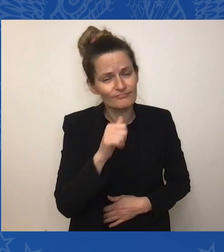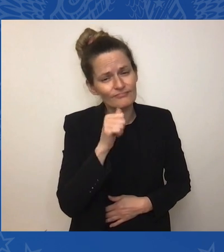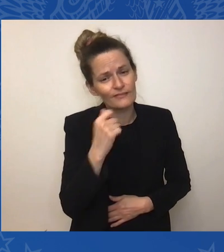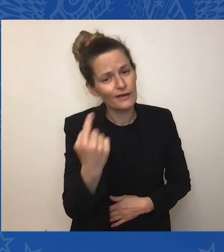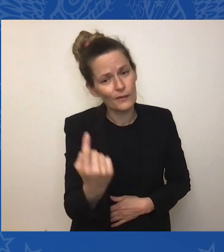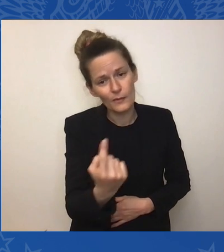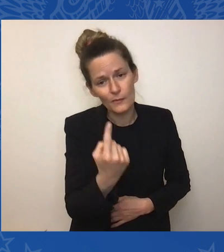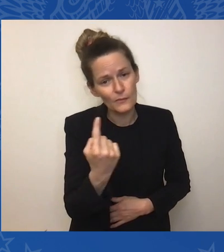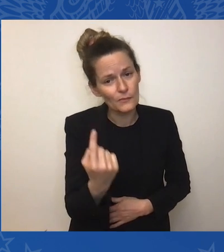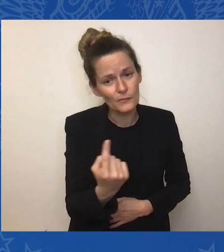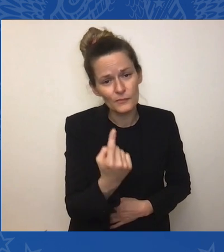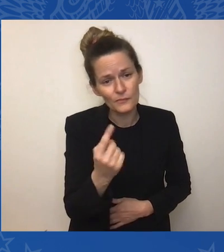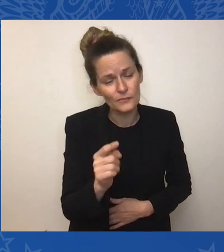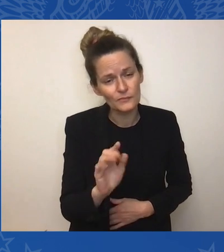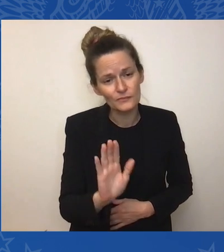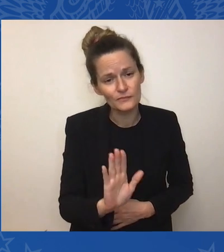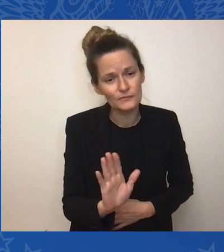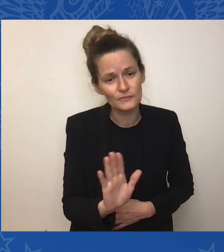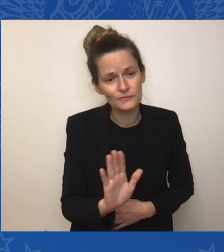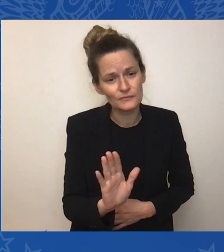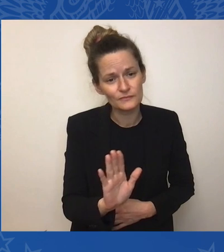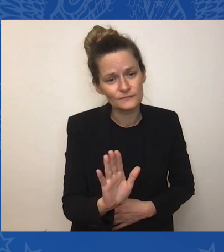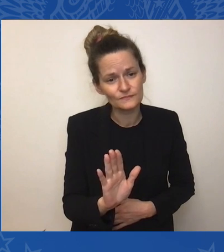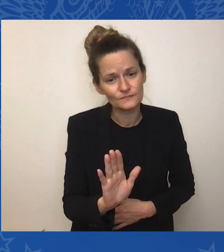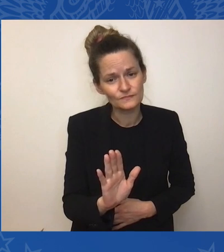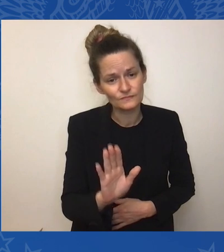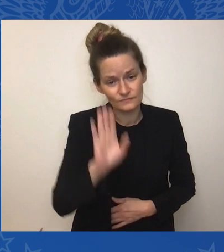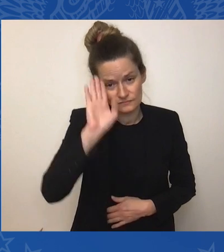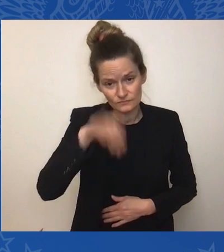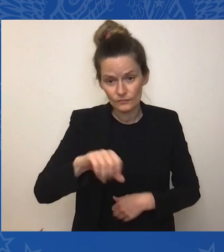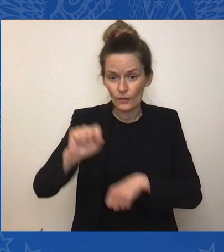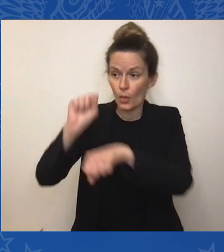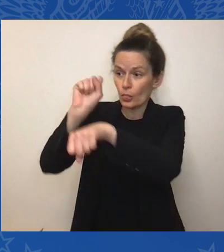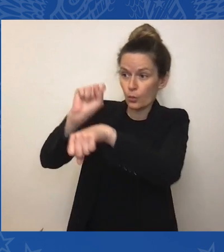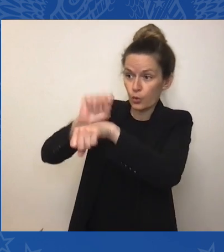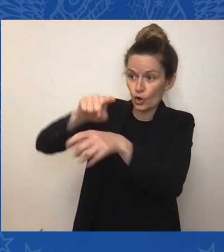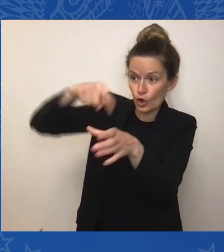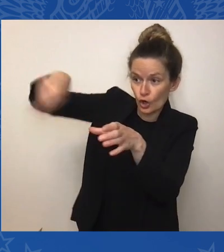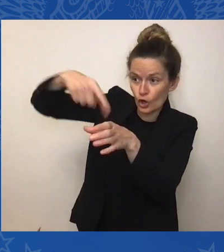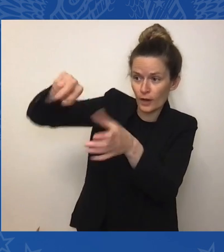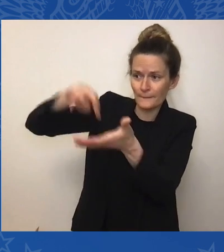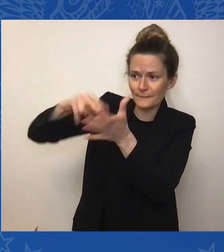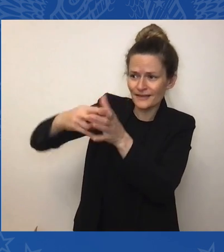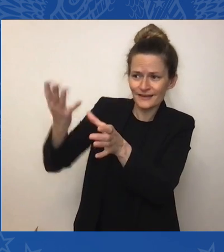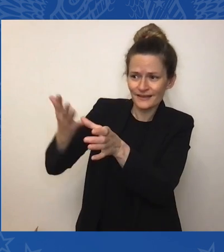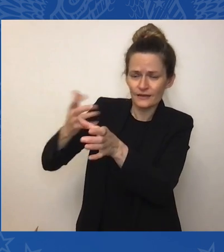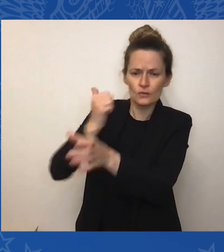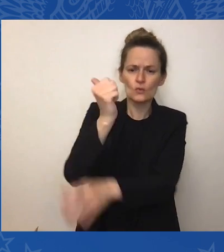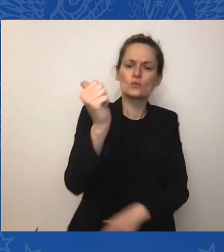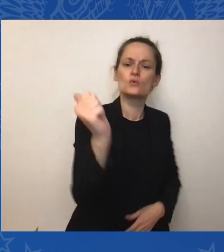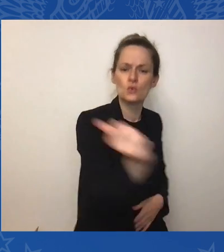What I am saying is you represent the best of us. You literally represent the best of us --